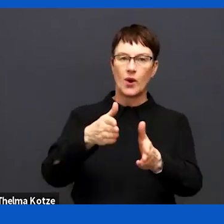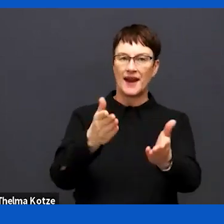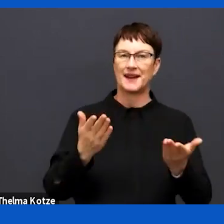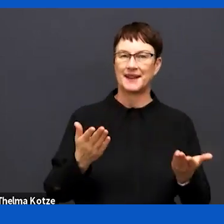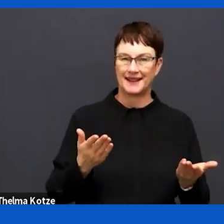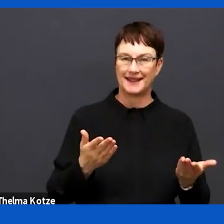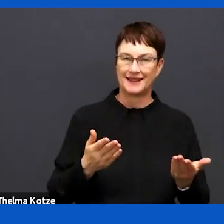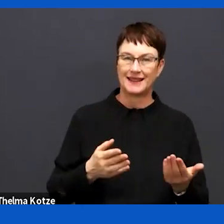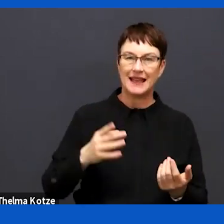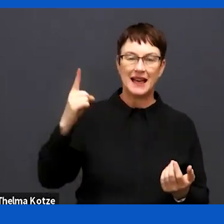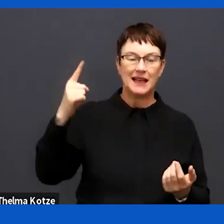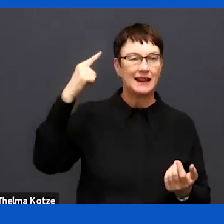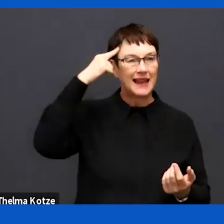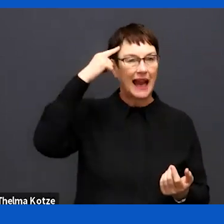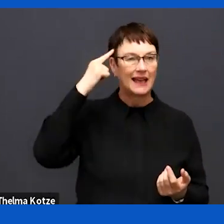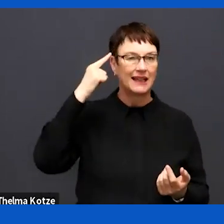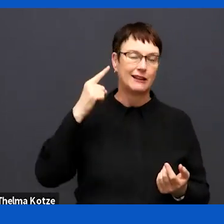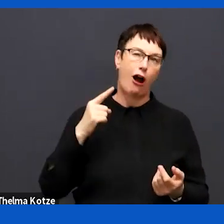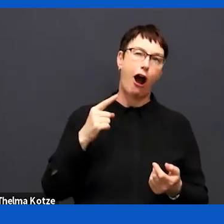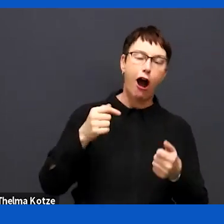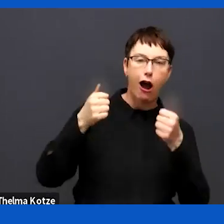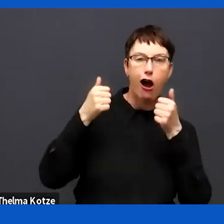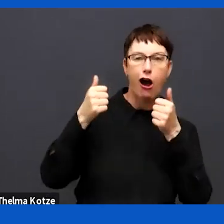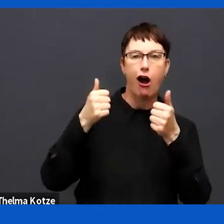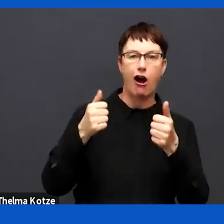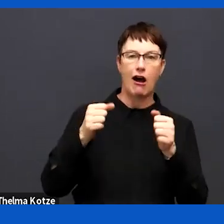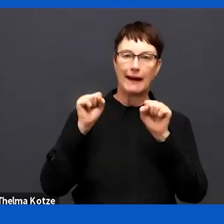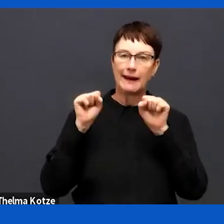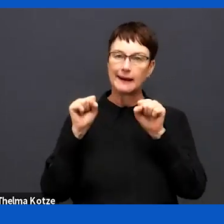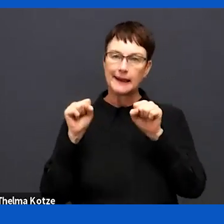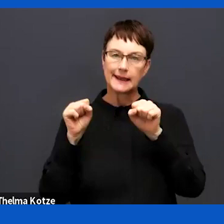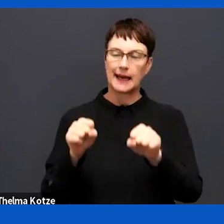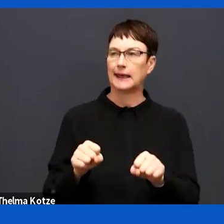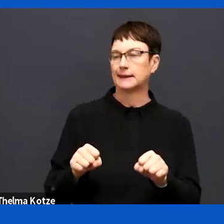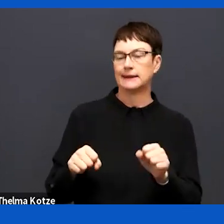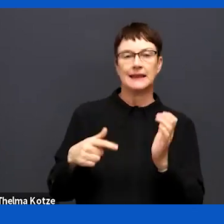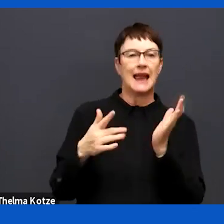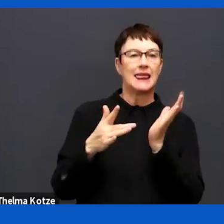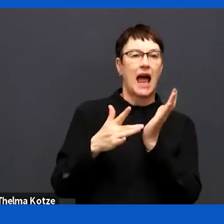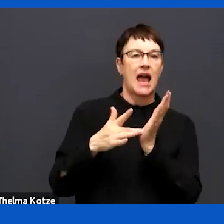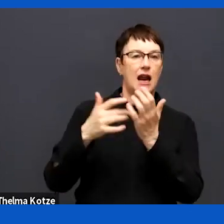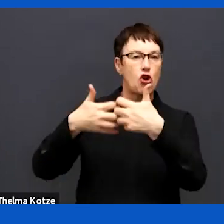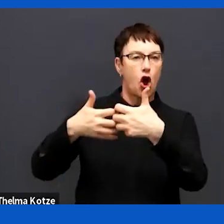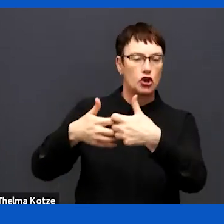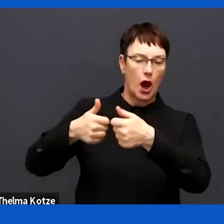a little way forward. But the best way forward across all of the digital technologies that we